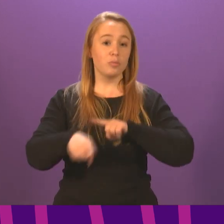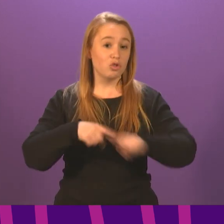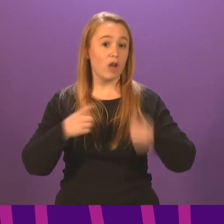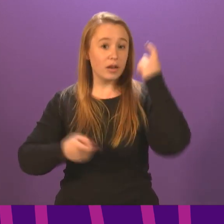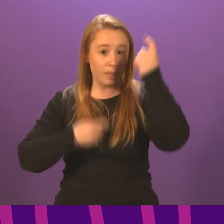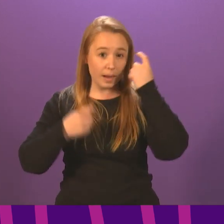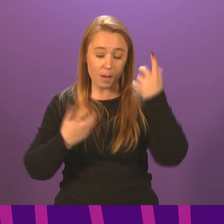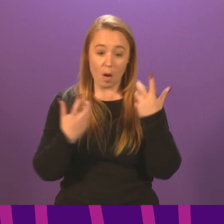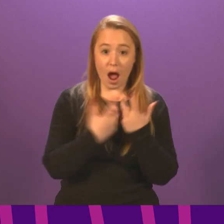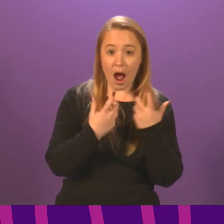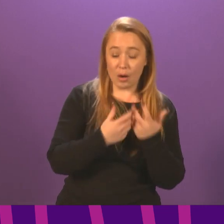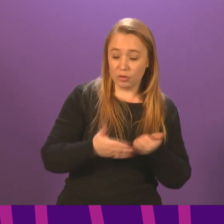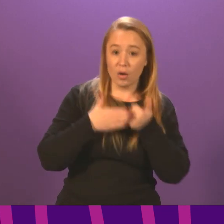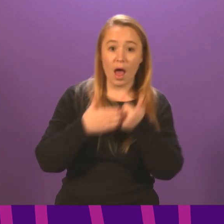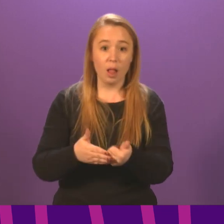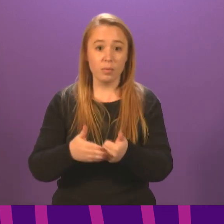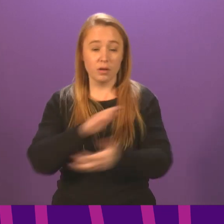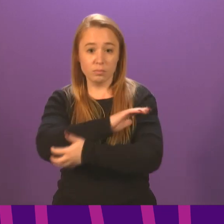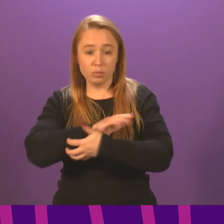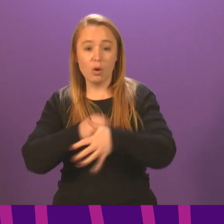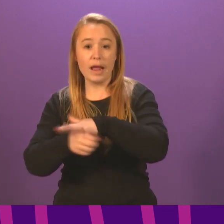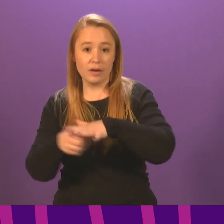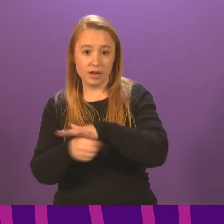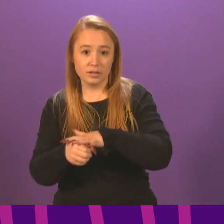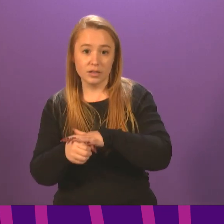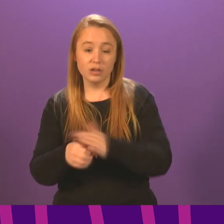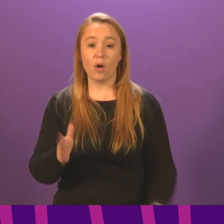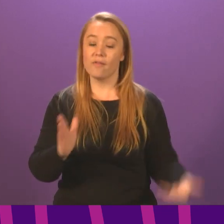into our responses. Much of the work that we have done to provide additional financial